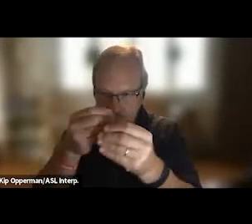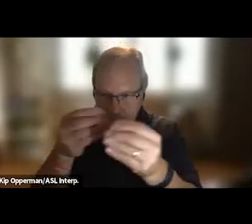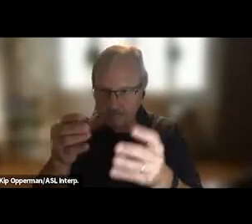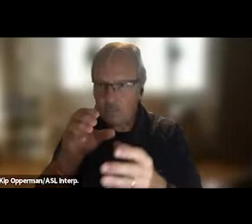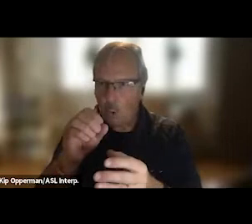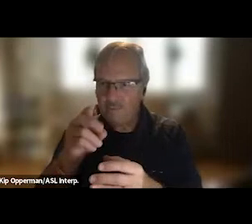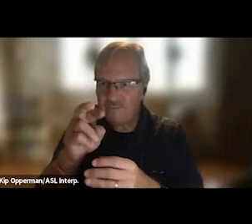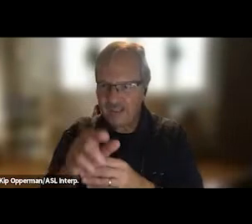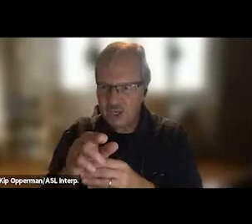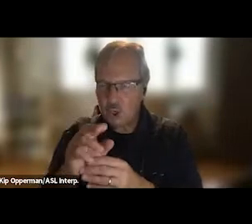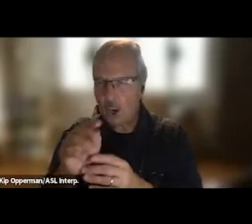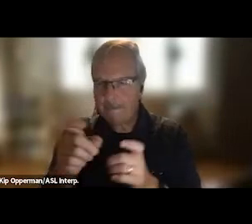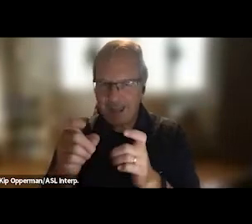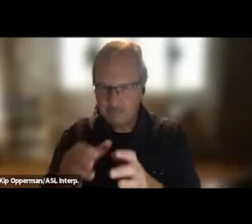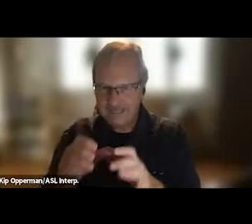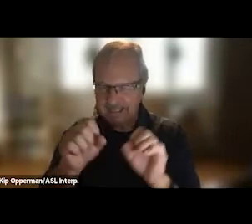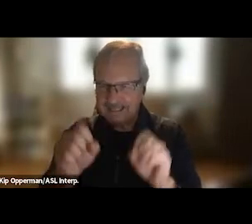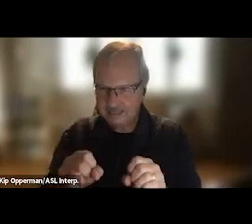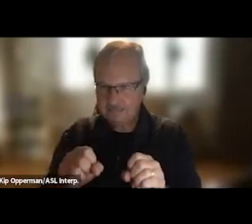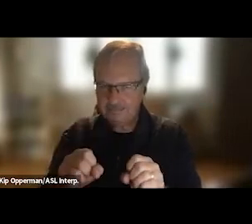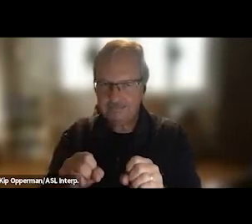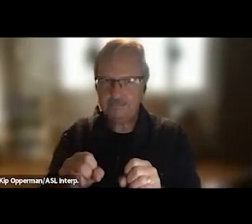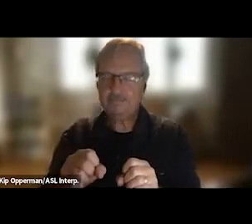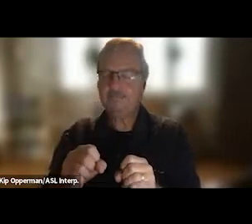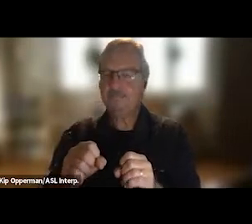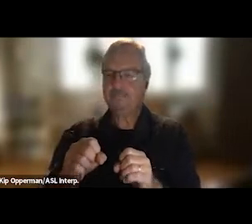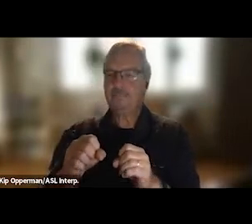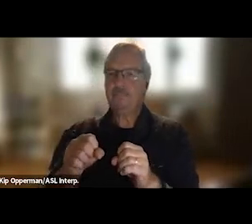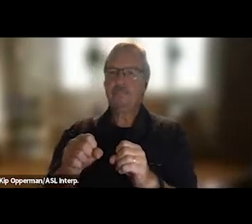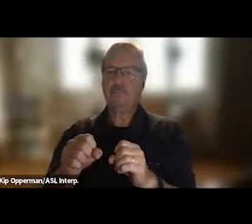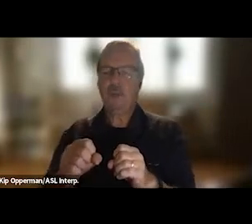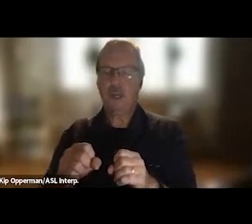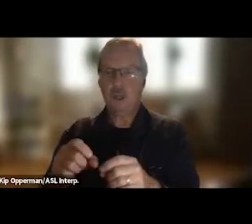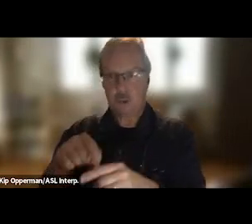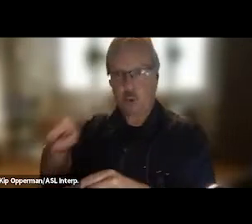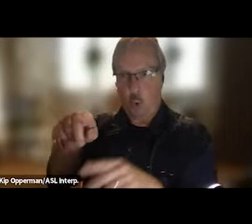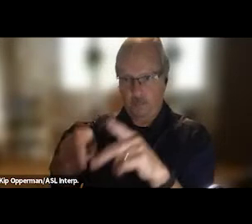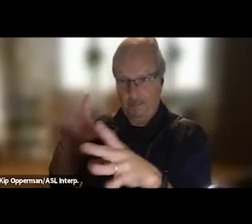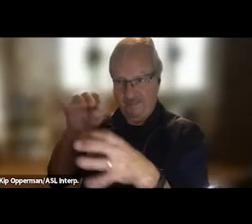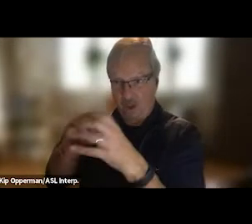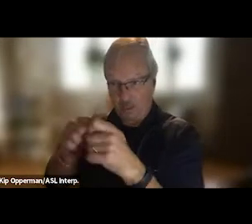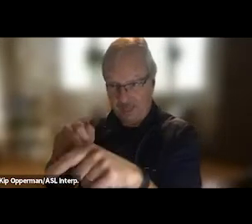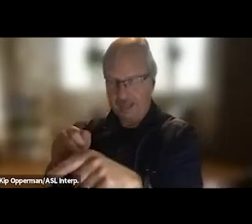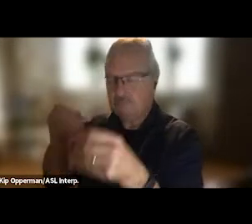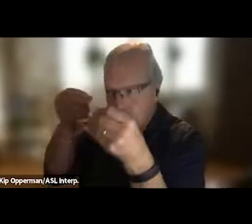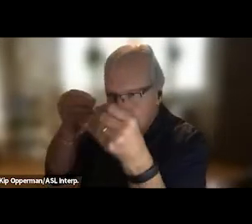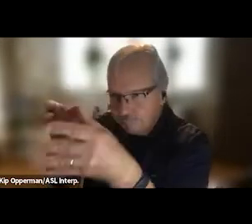So admissions, reentry, MAT navigators and medical are made aware of those being released. Who is on MAT